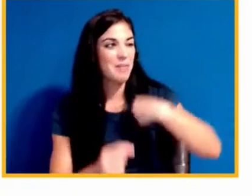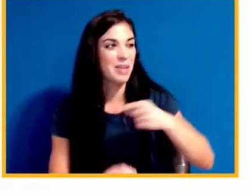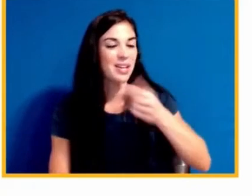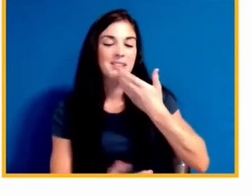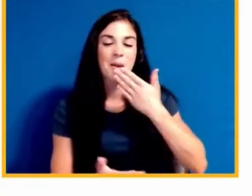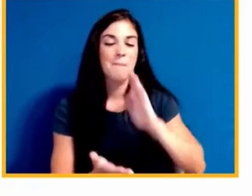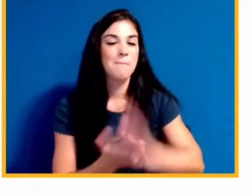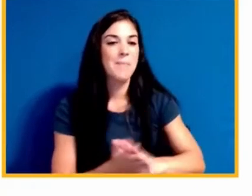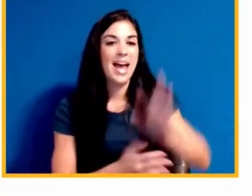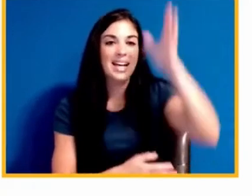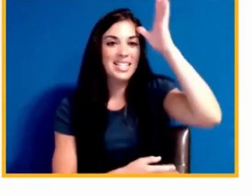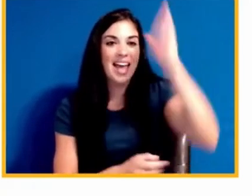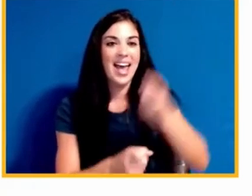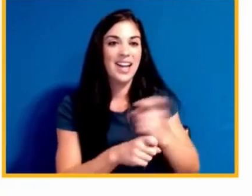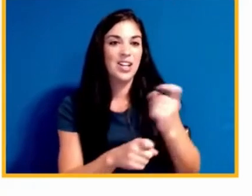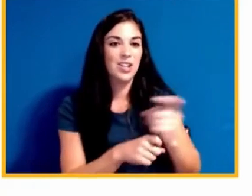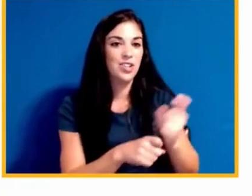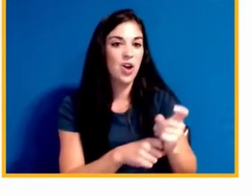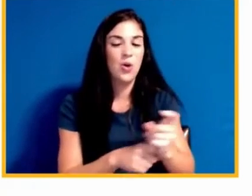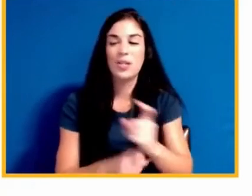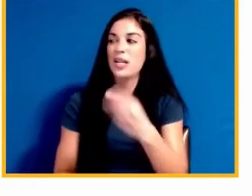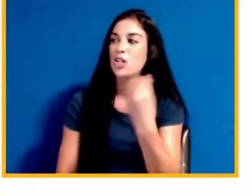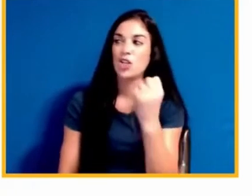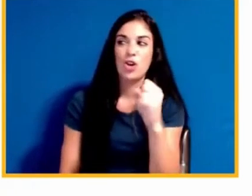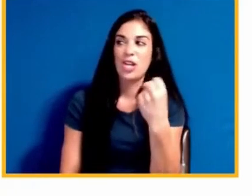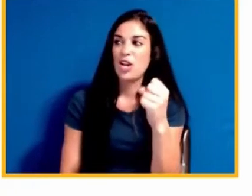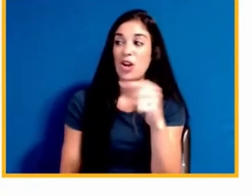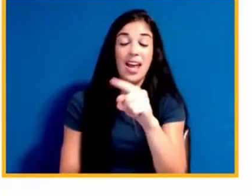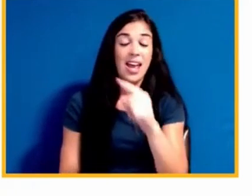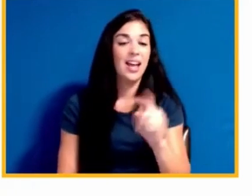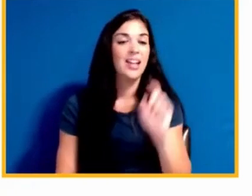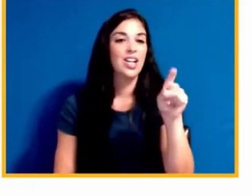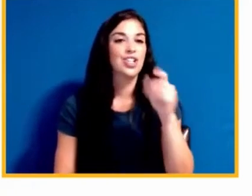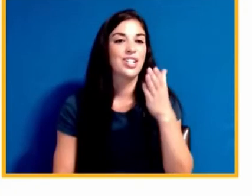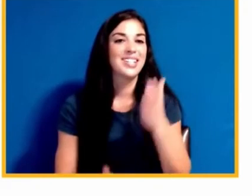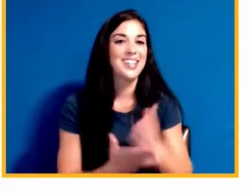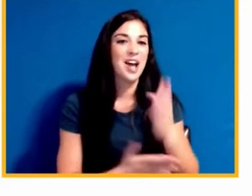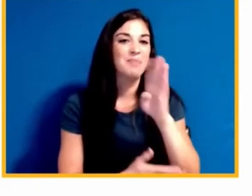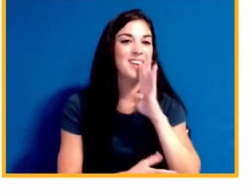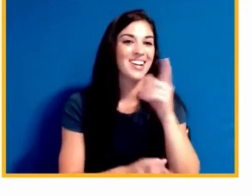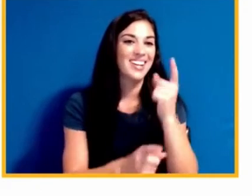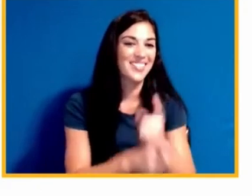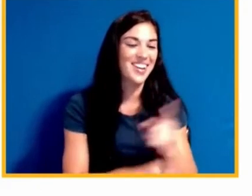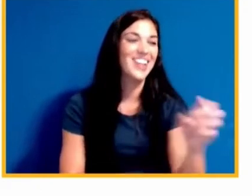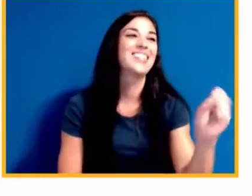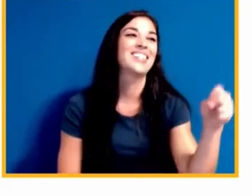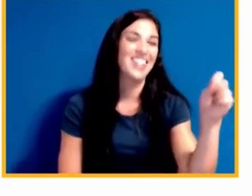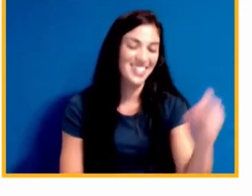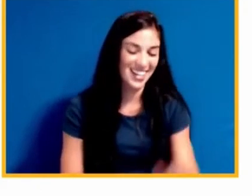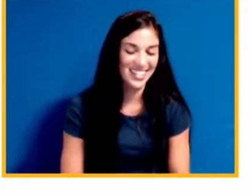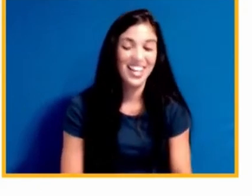Yuki's just giving me this shake of disapproval, I think I should probably stop at this point? Yeah, yeah no, this is not the